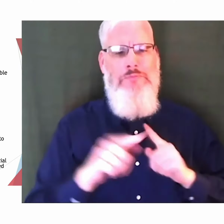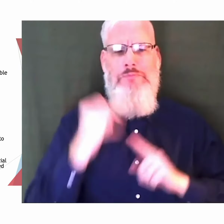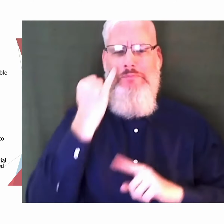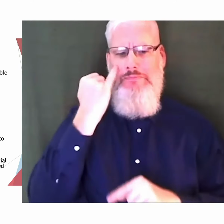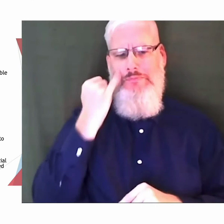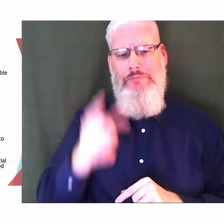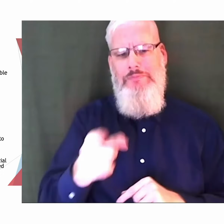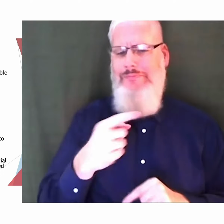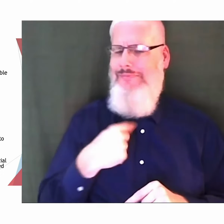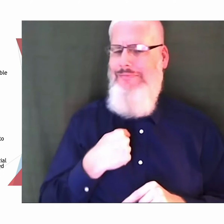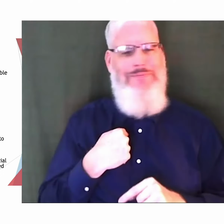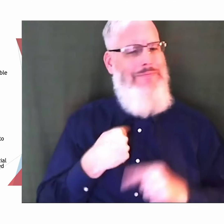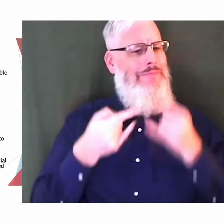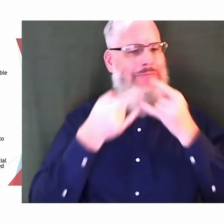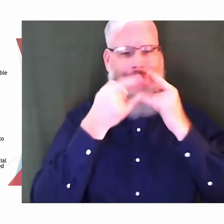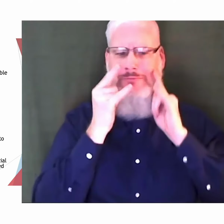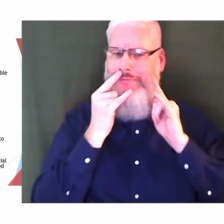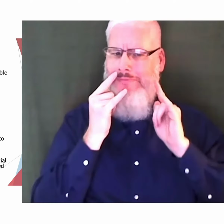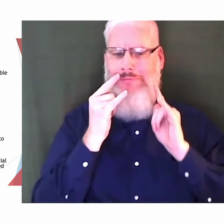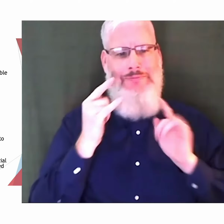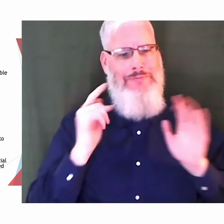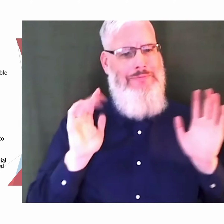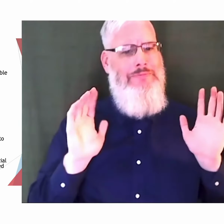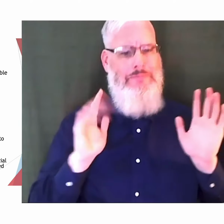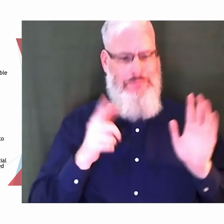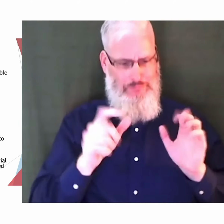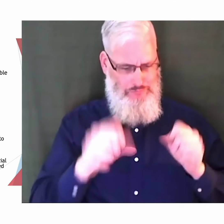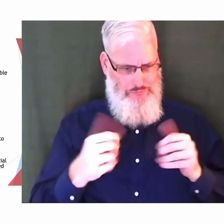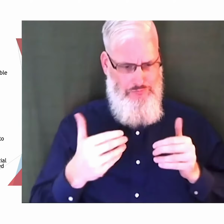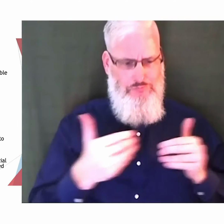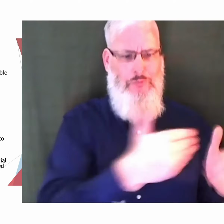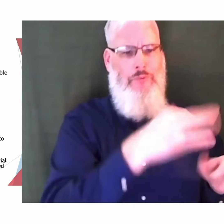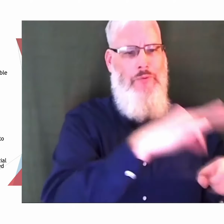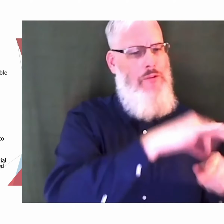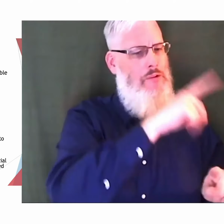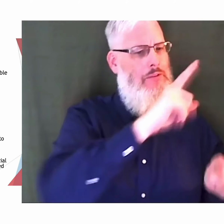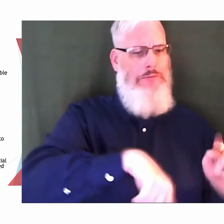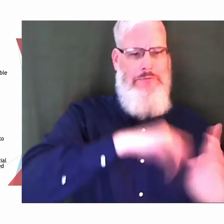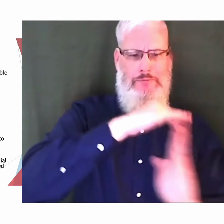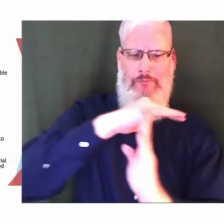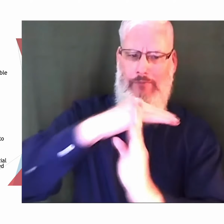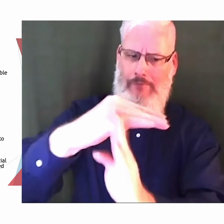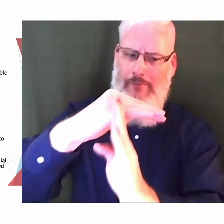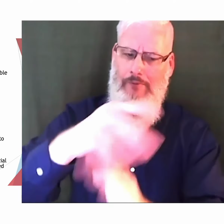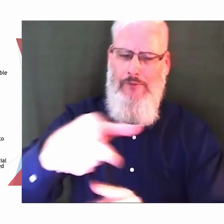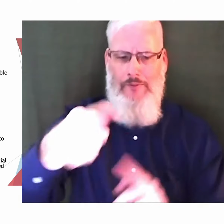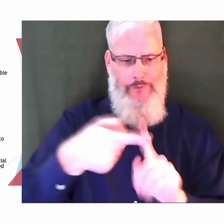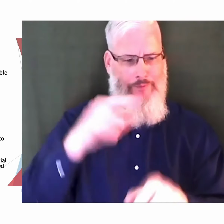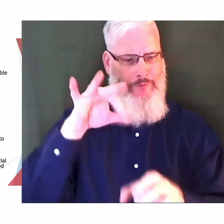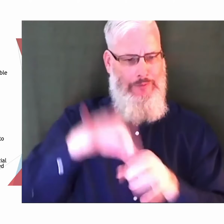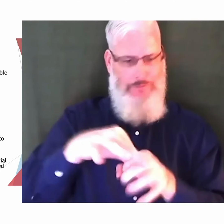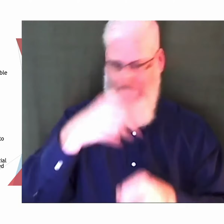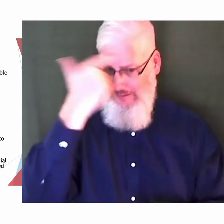this will not interfere with your right to vote. However, clerks may establish procedures to allow